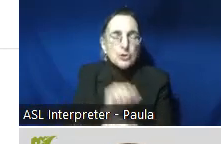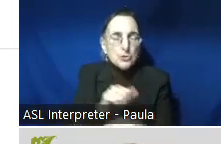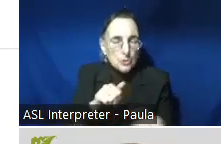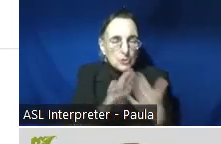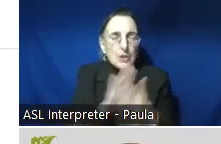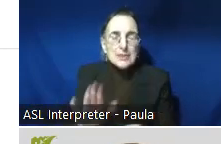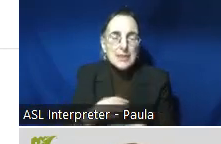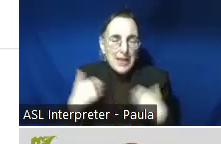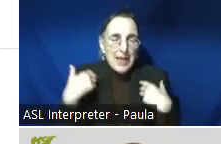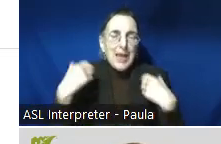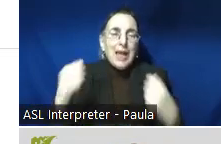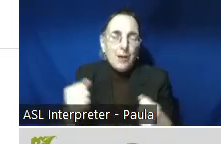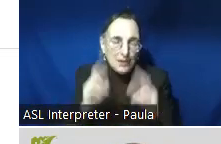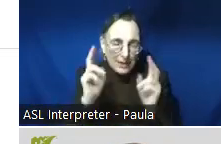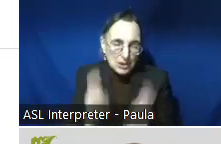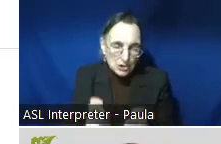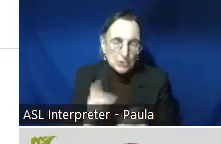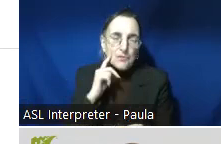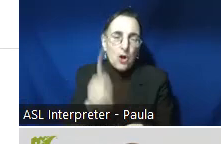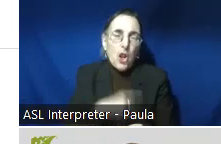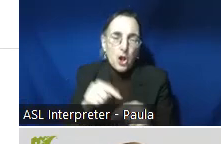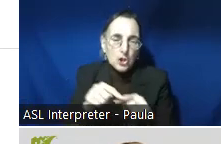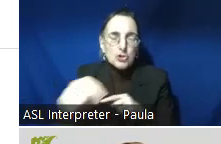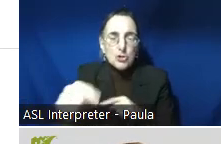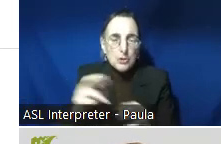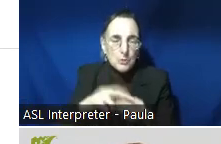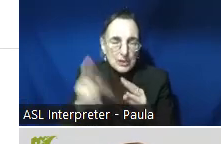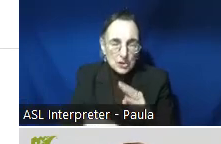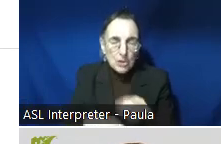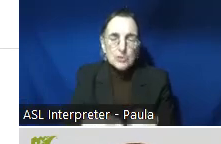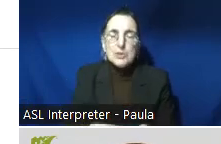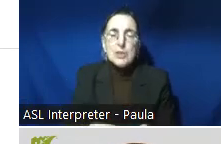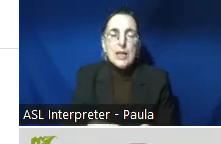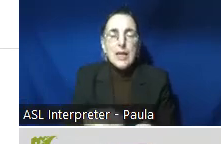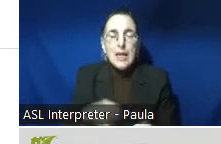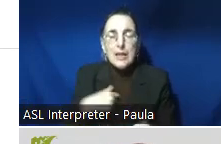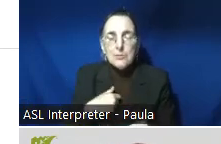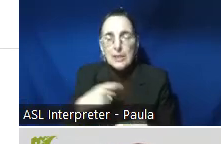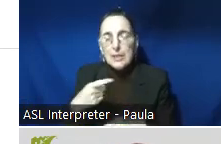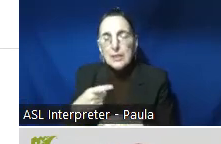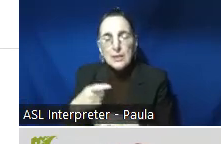outcomes. And we drafted whole contracts between partners so that those partners